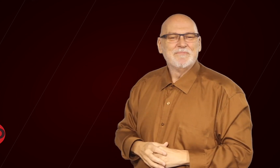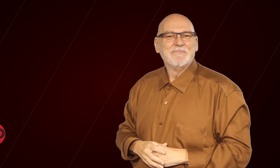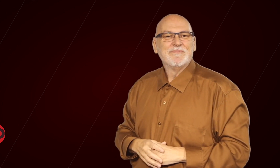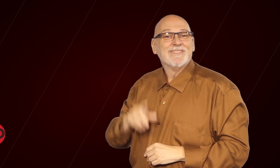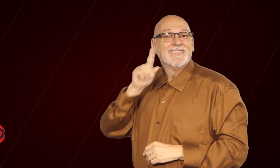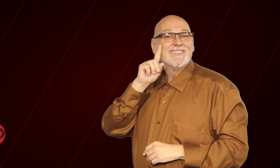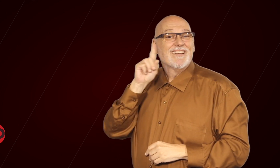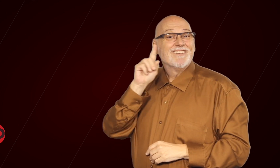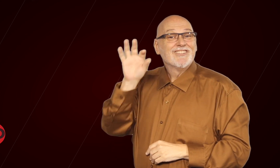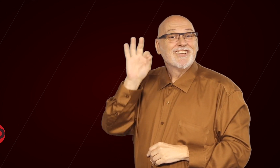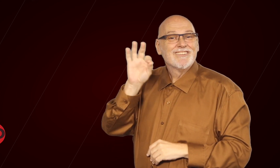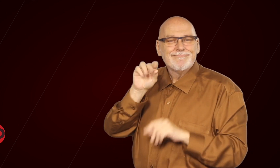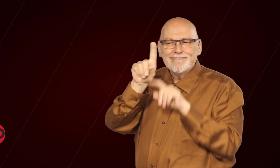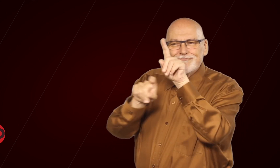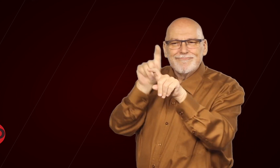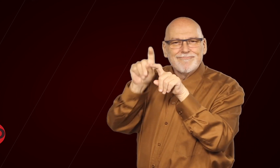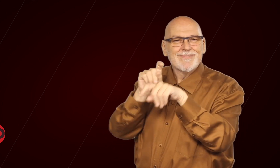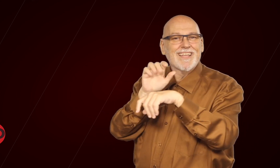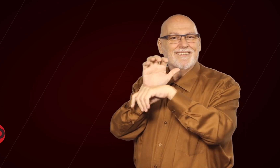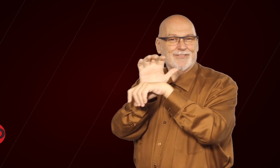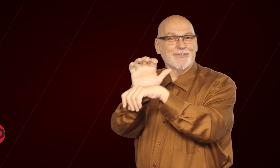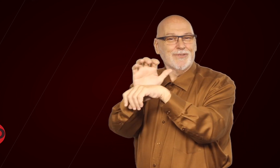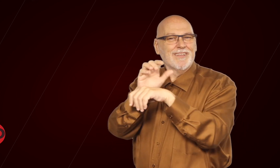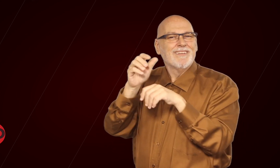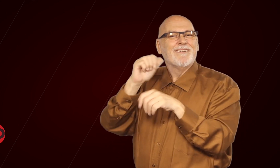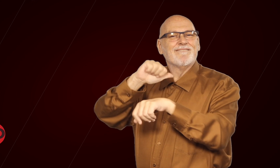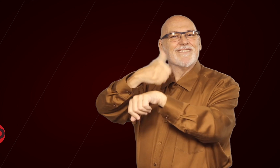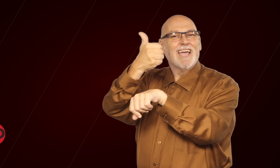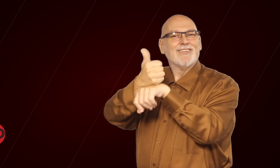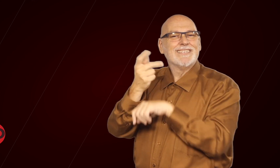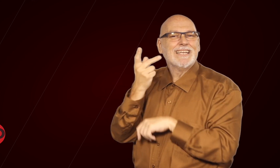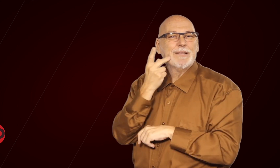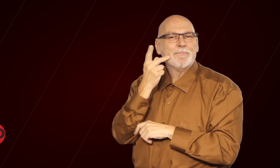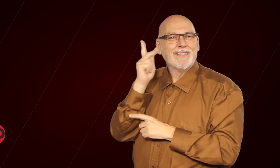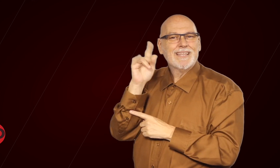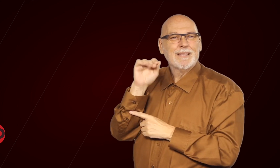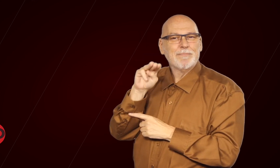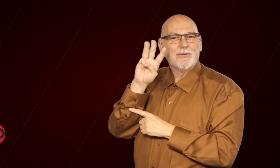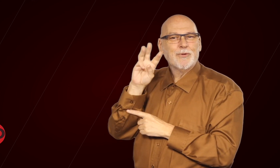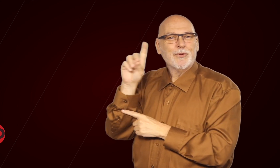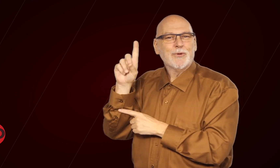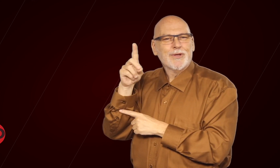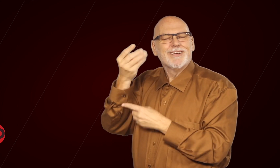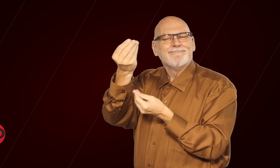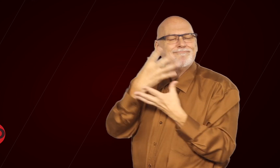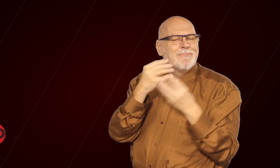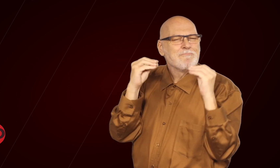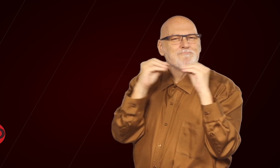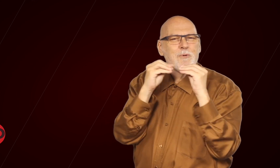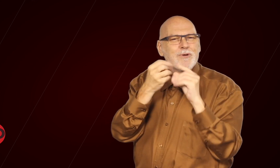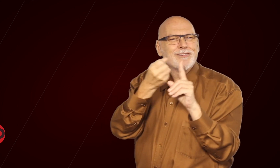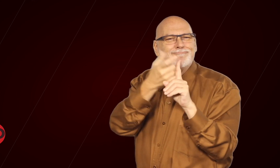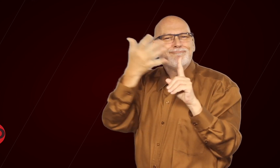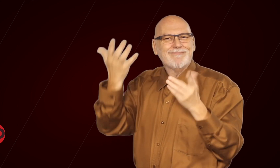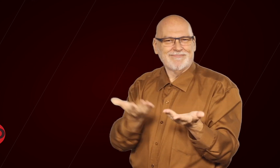to resettle in Canada. DeafDots asked CDGM founder Kim Wood to tell us more.